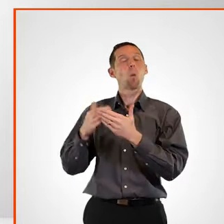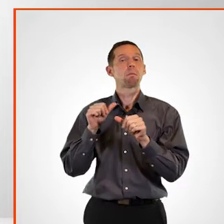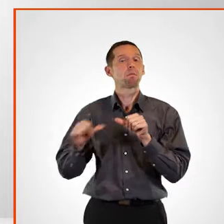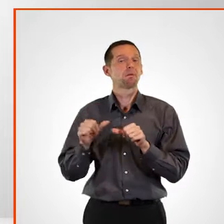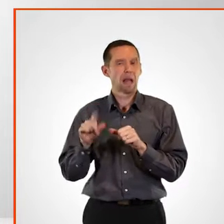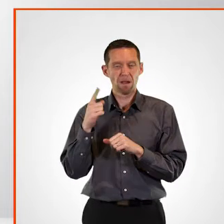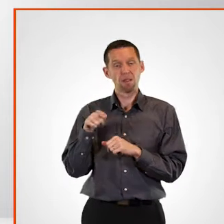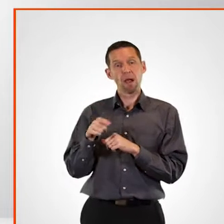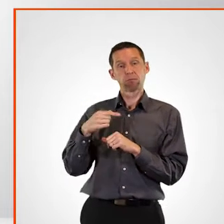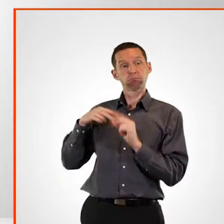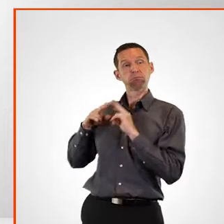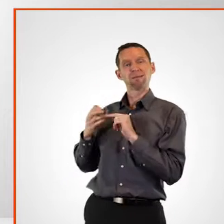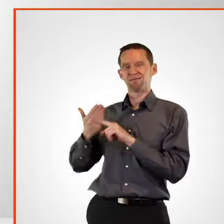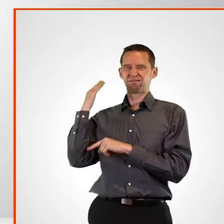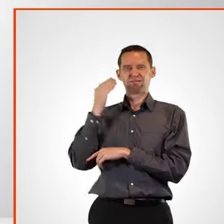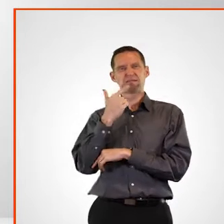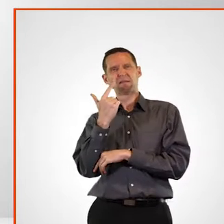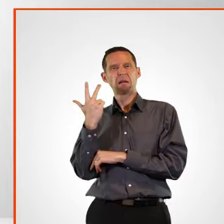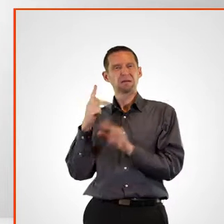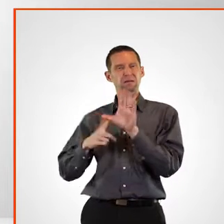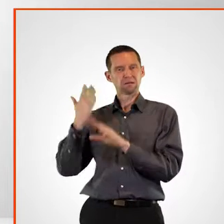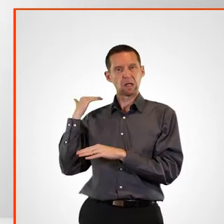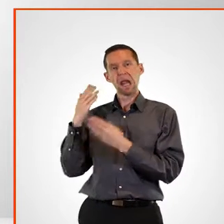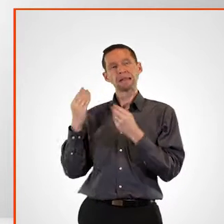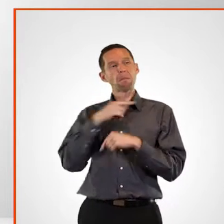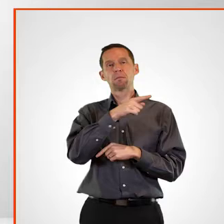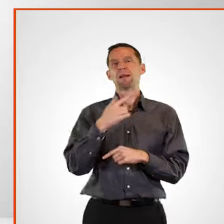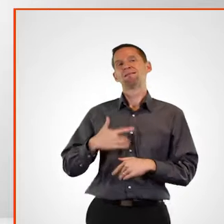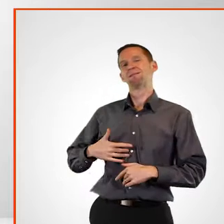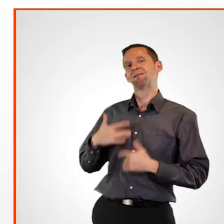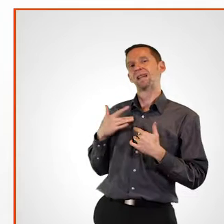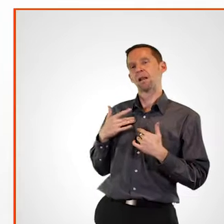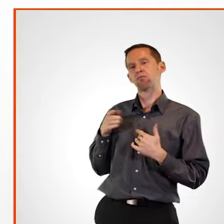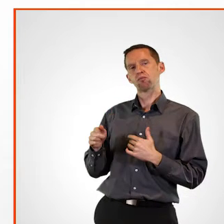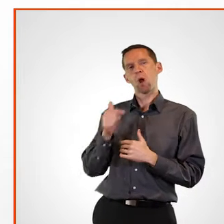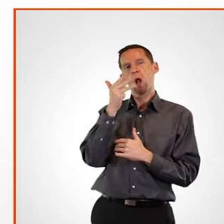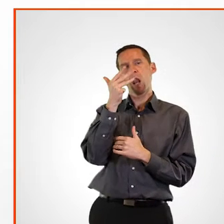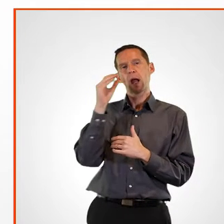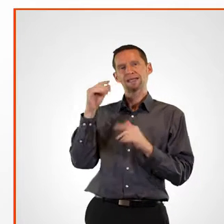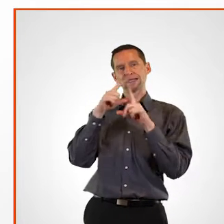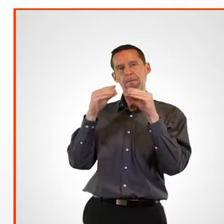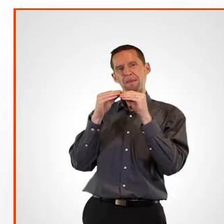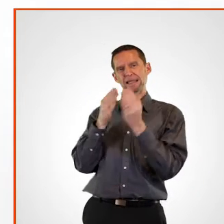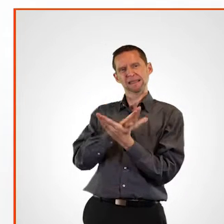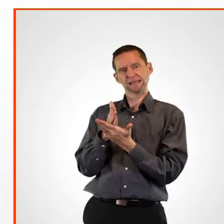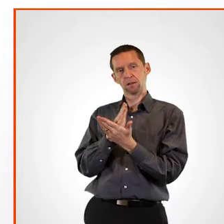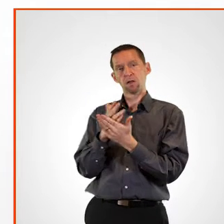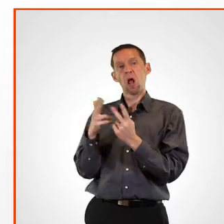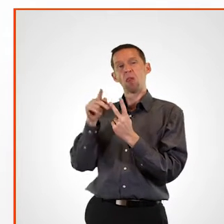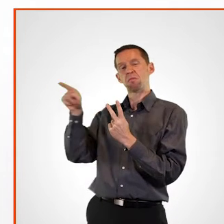This was back seven or eight years ago. But we had some people who said, "Well, I'd consider 90dB to be borderline." Others said 80 to 85.